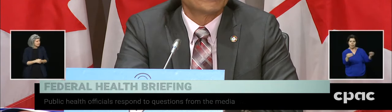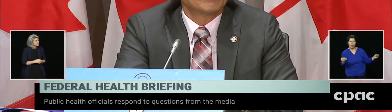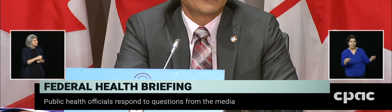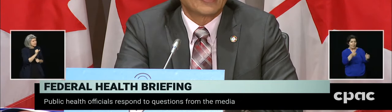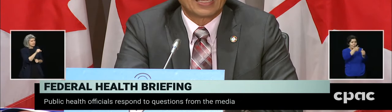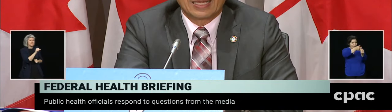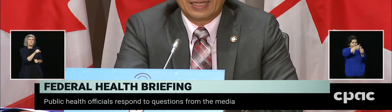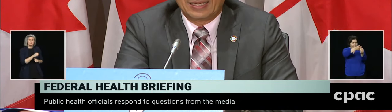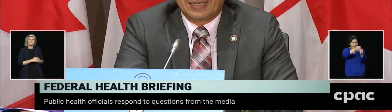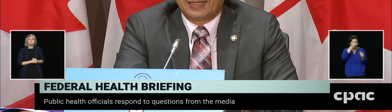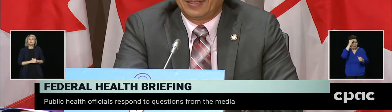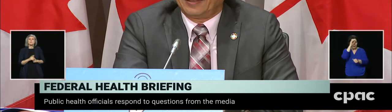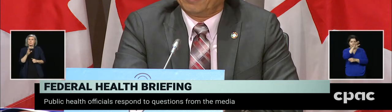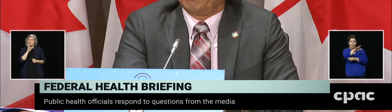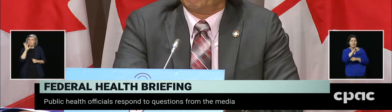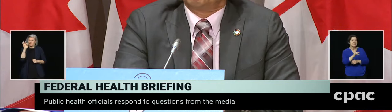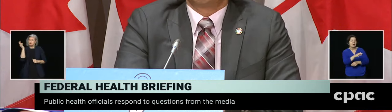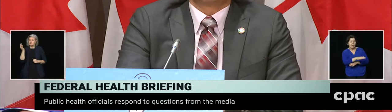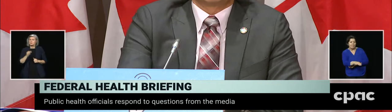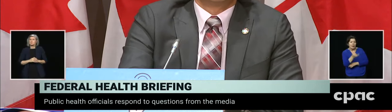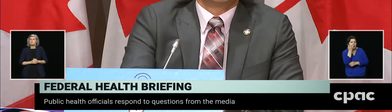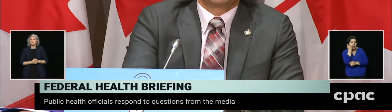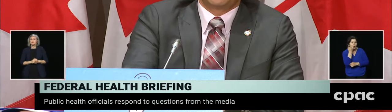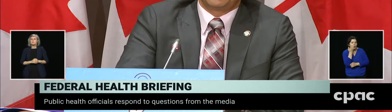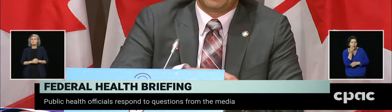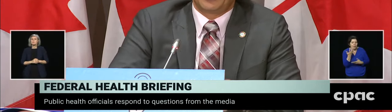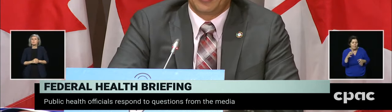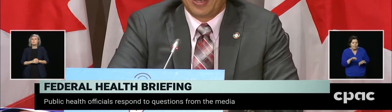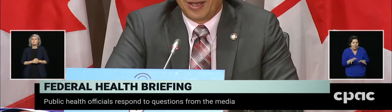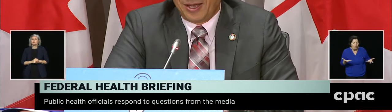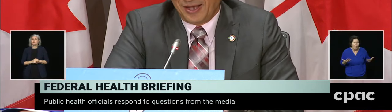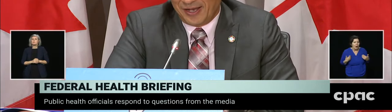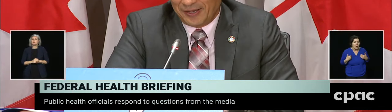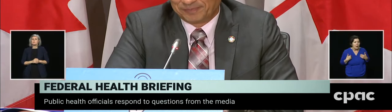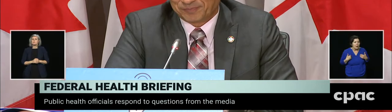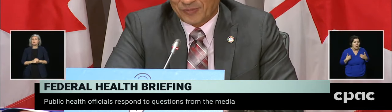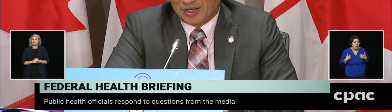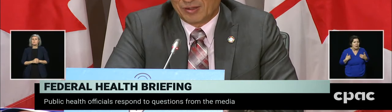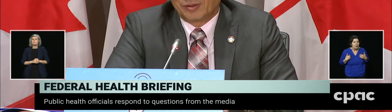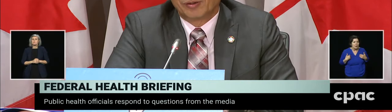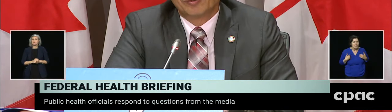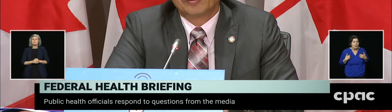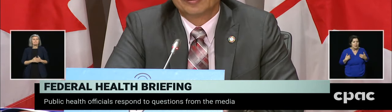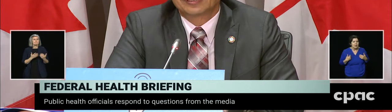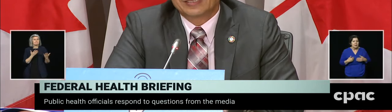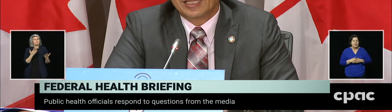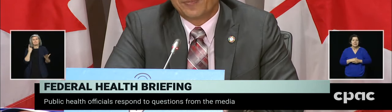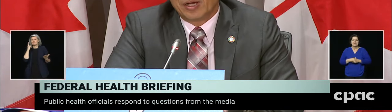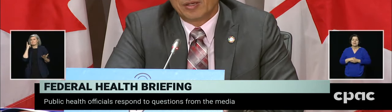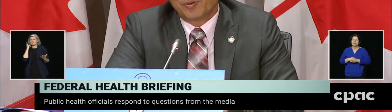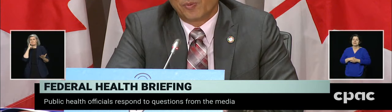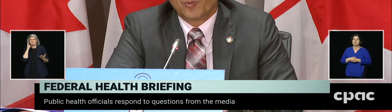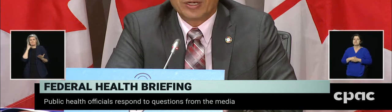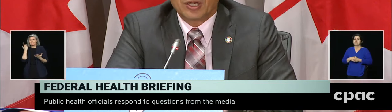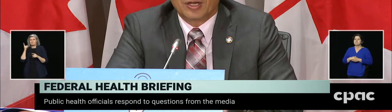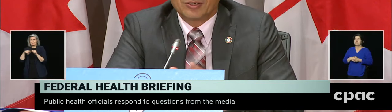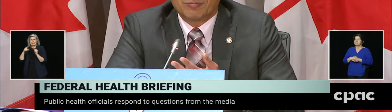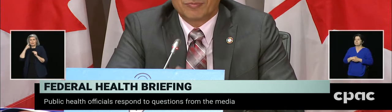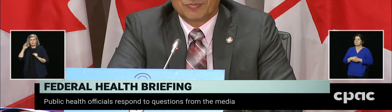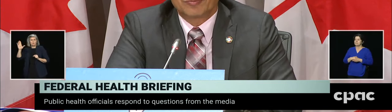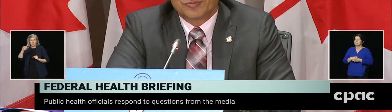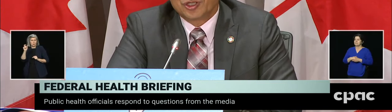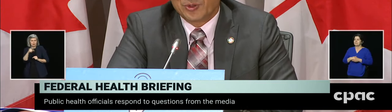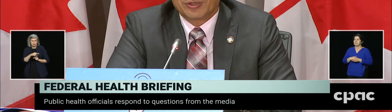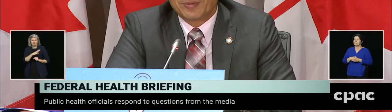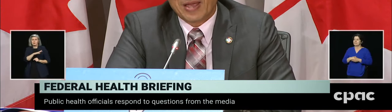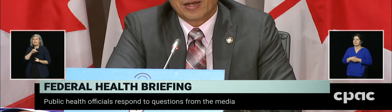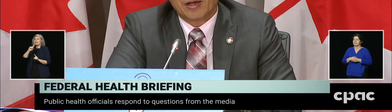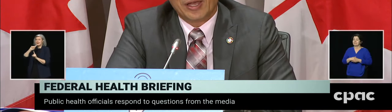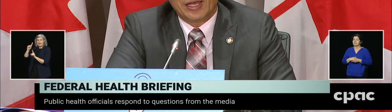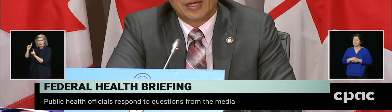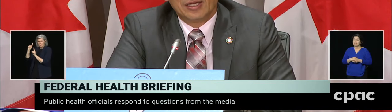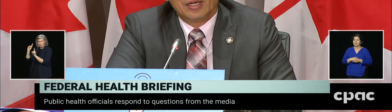(Question by Media): YES.